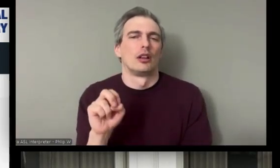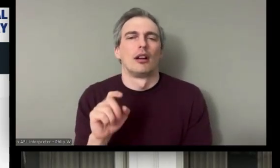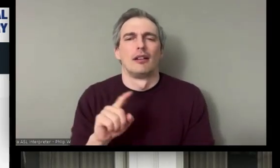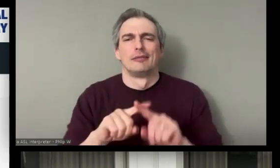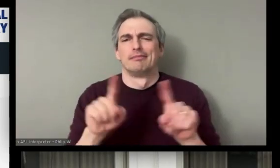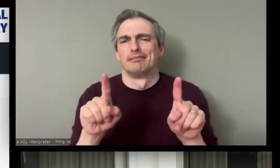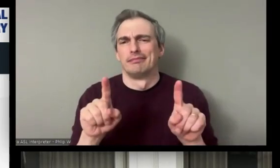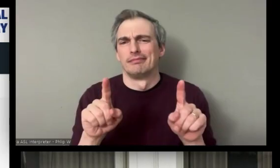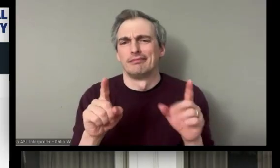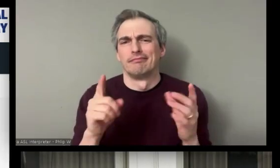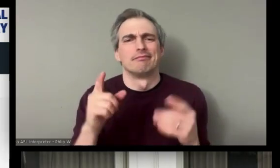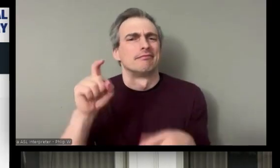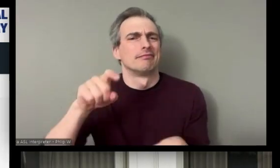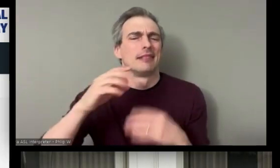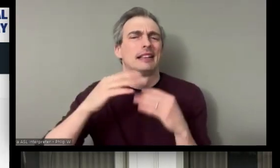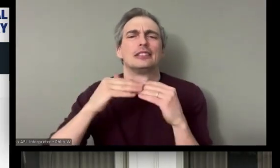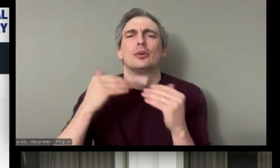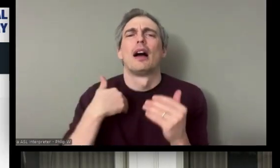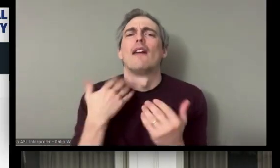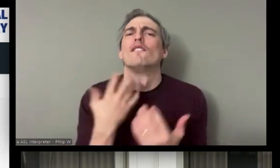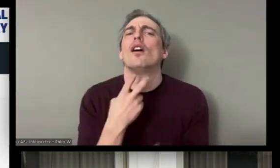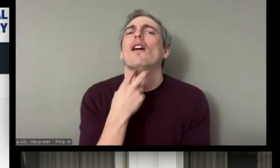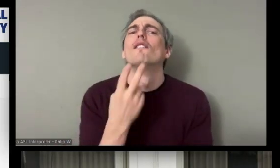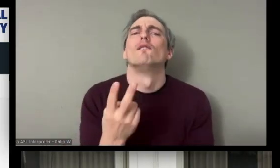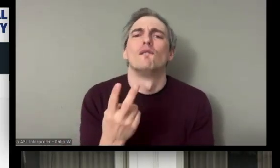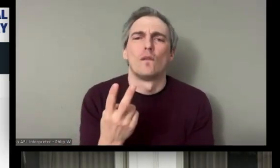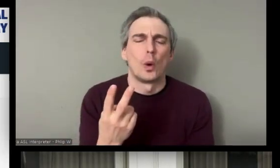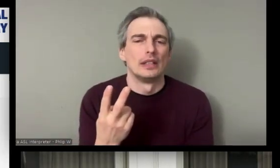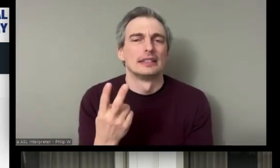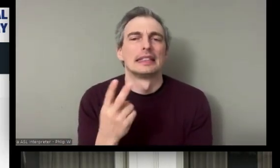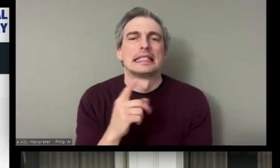to say... Start the screen reader. Stop the screen reader.